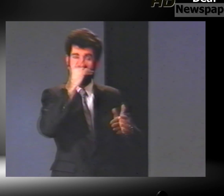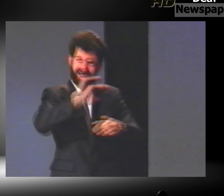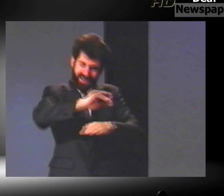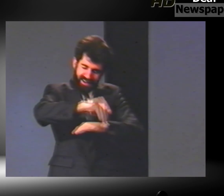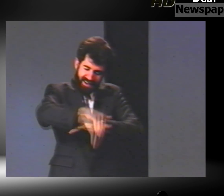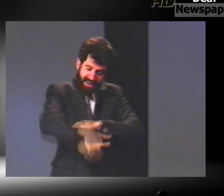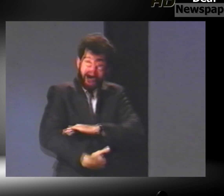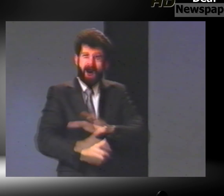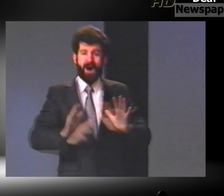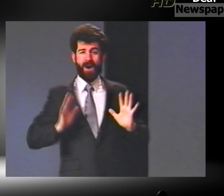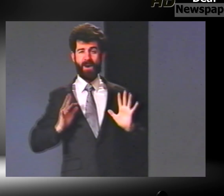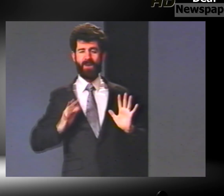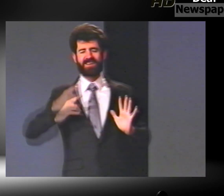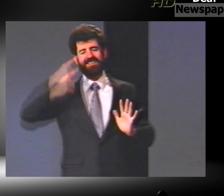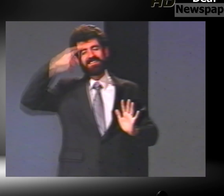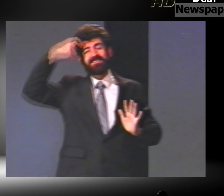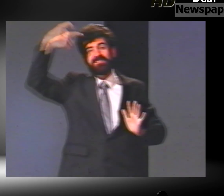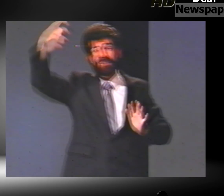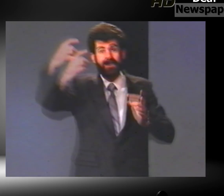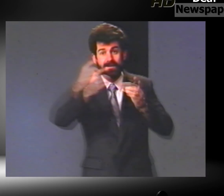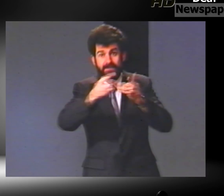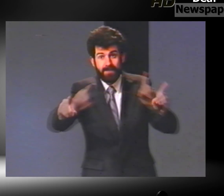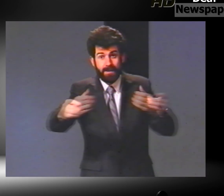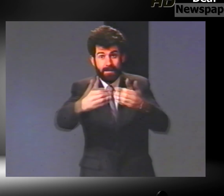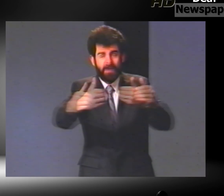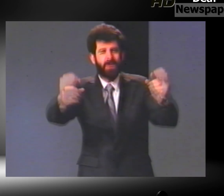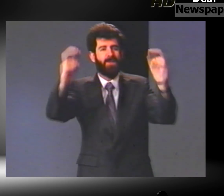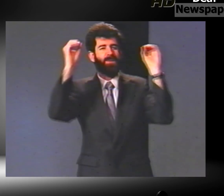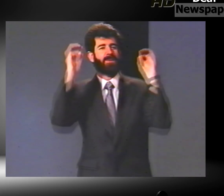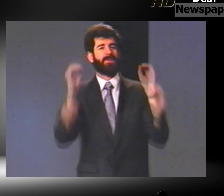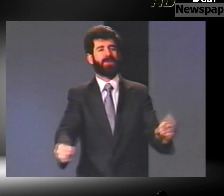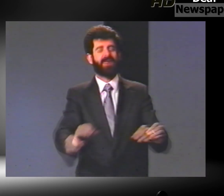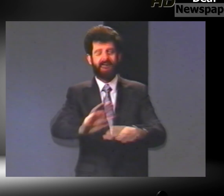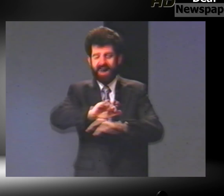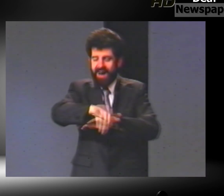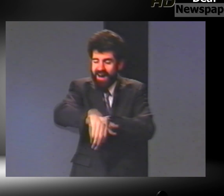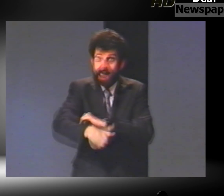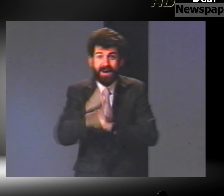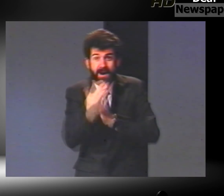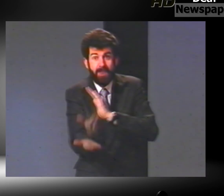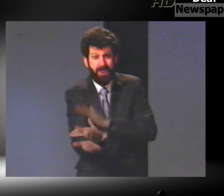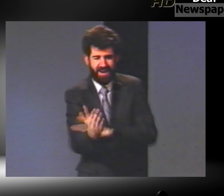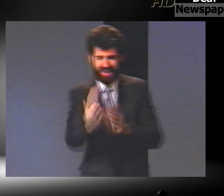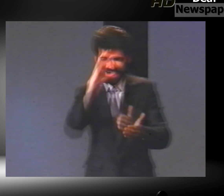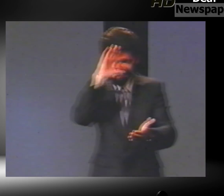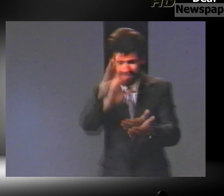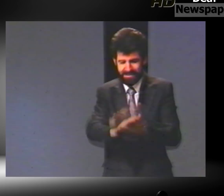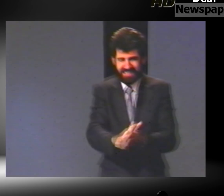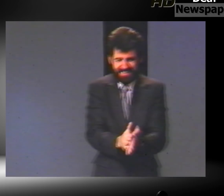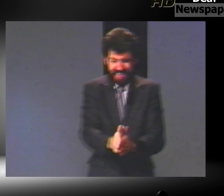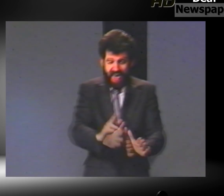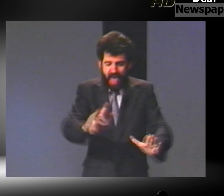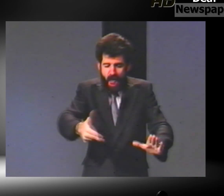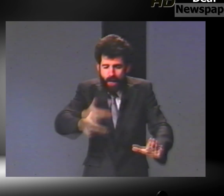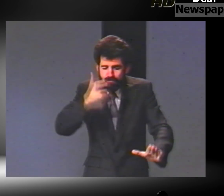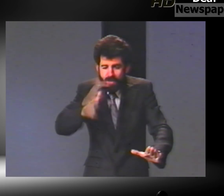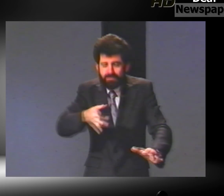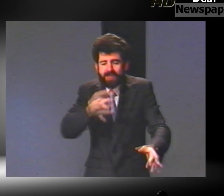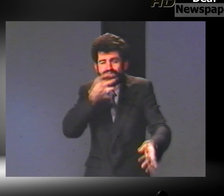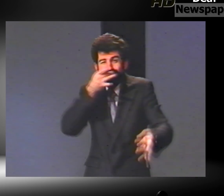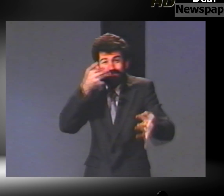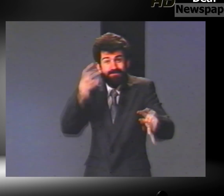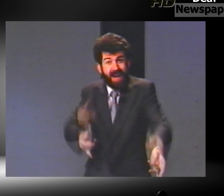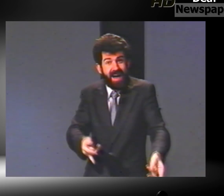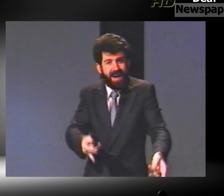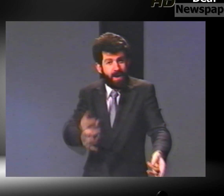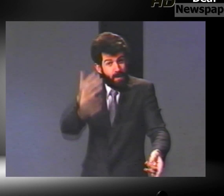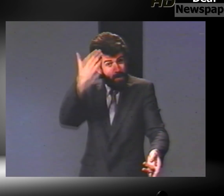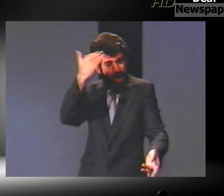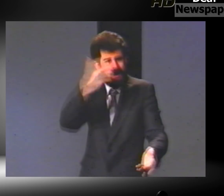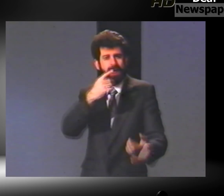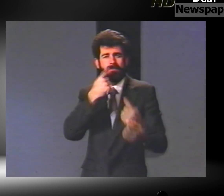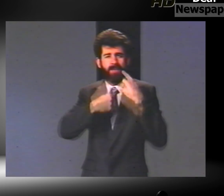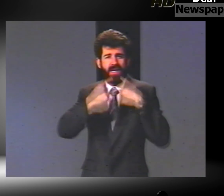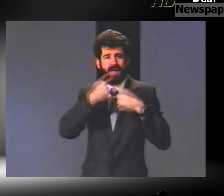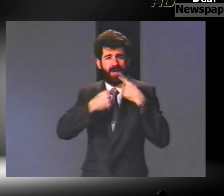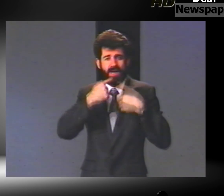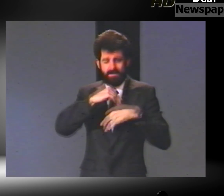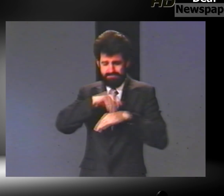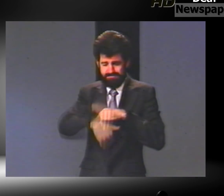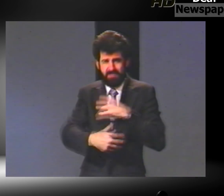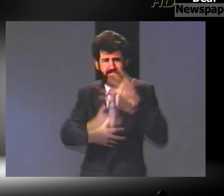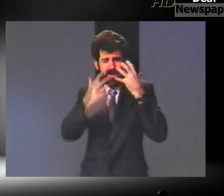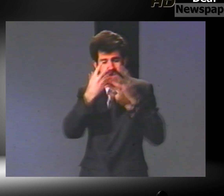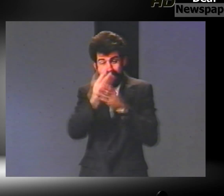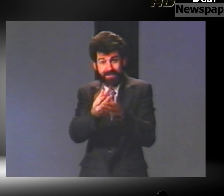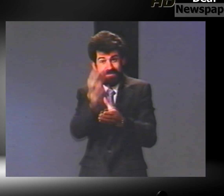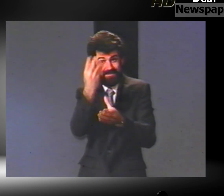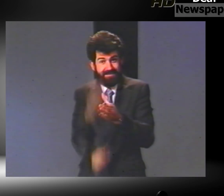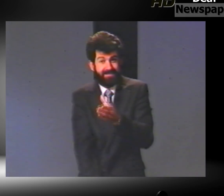The husband and wife can sleep very peacefully having no dreams of a separation and divorce waking up to a great meal for breakfast and the fight has concluded.